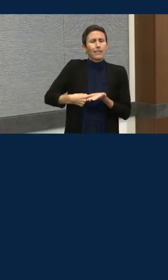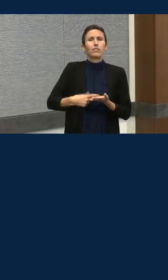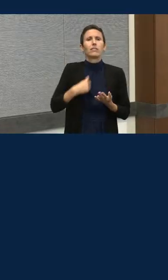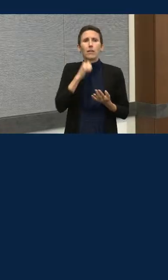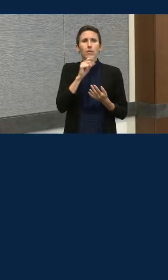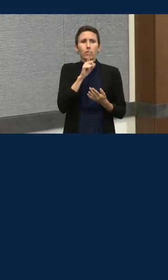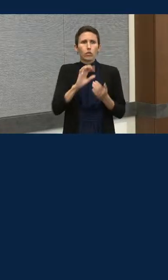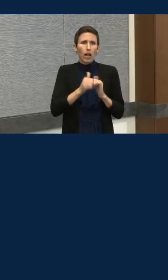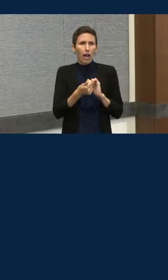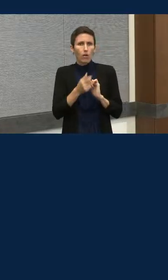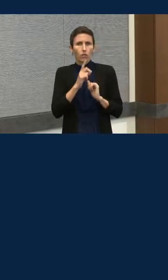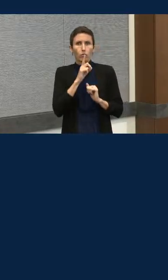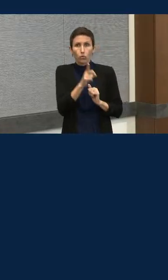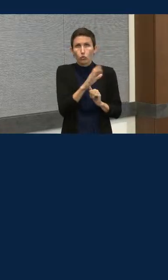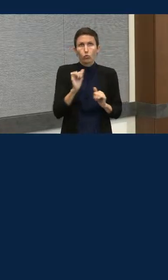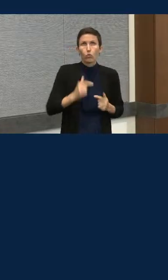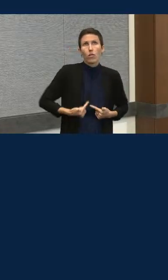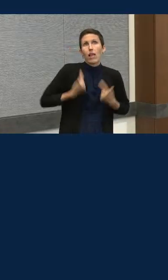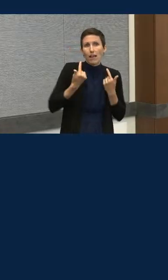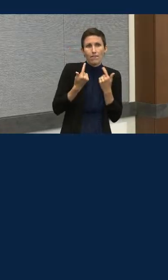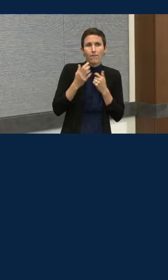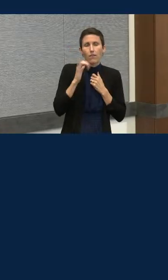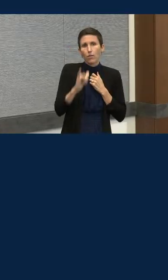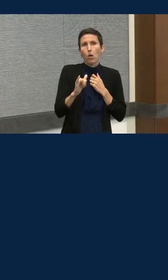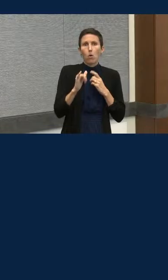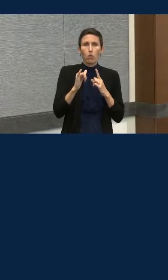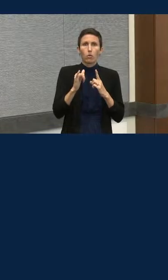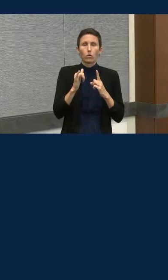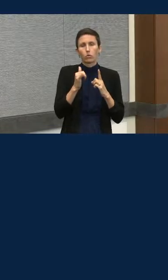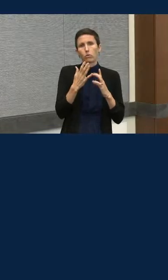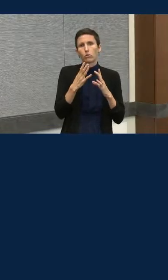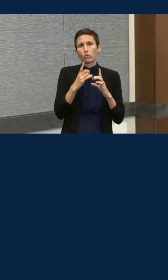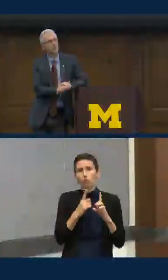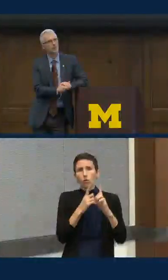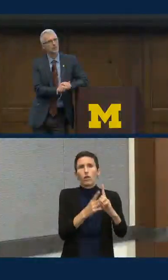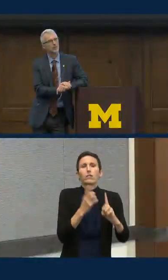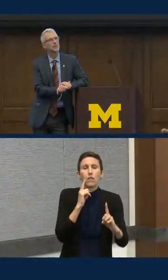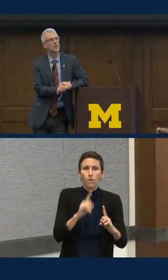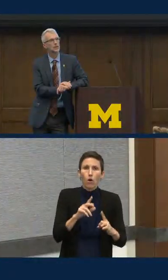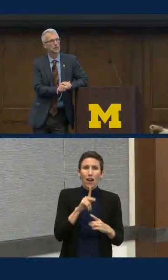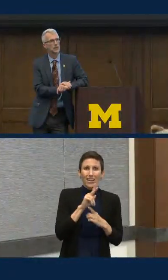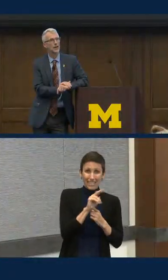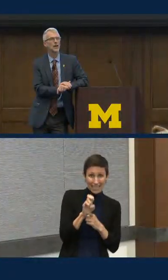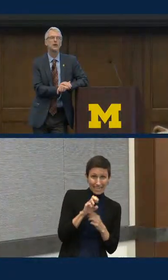true to life those trajectories you showed for knees and brains